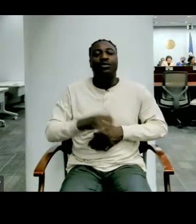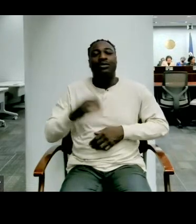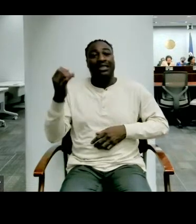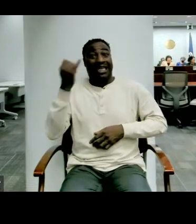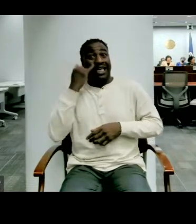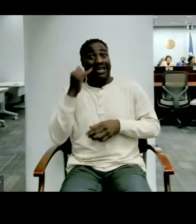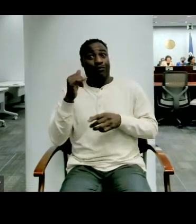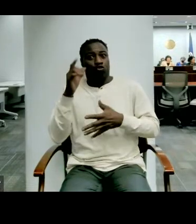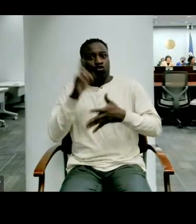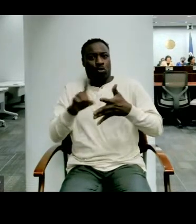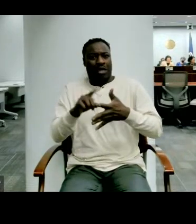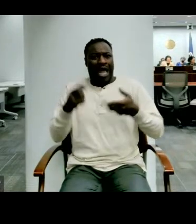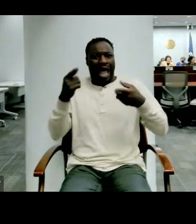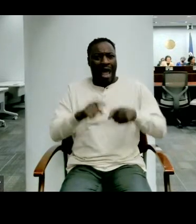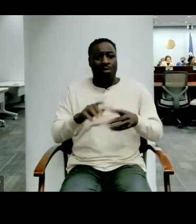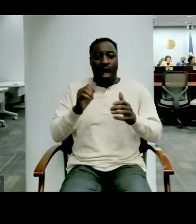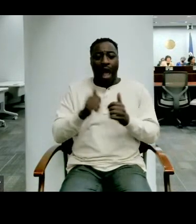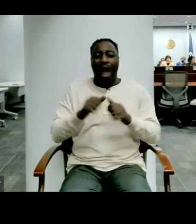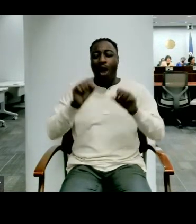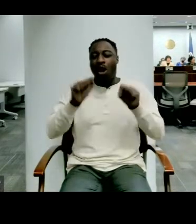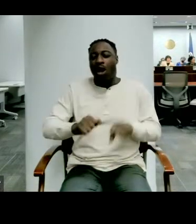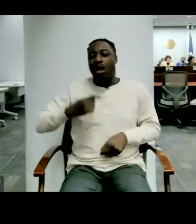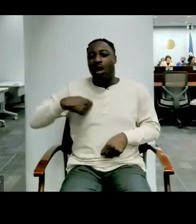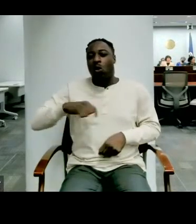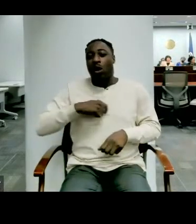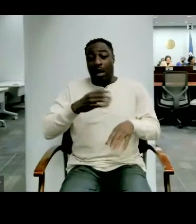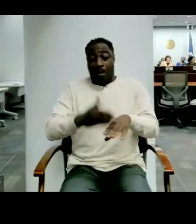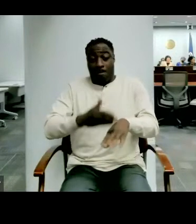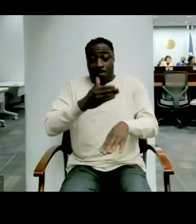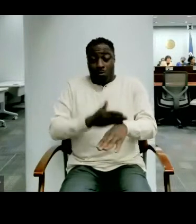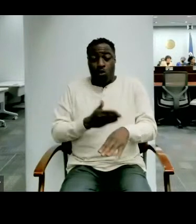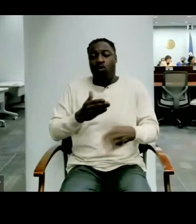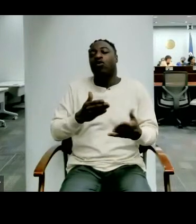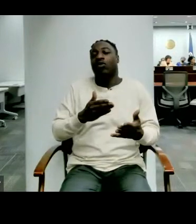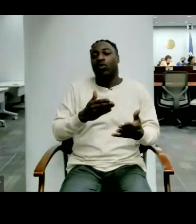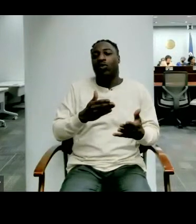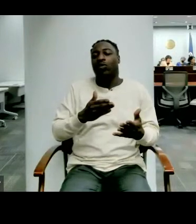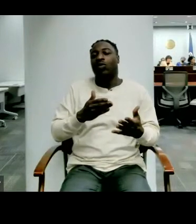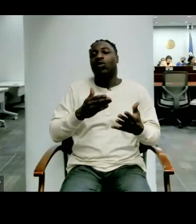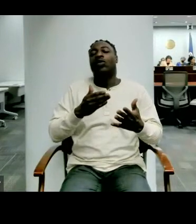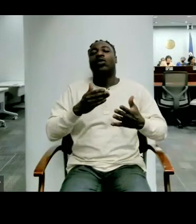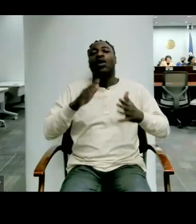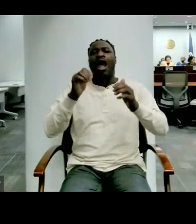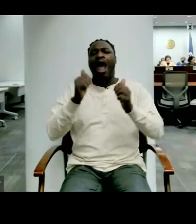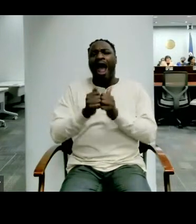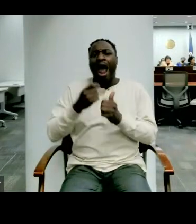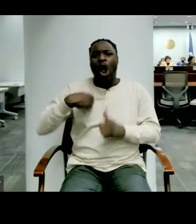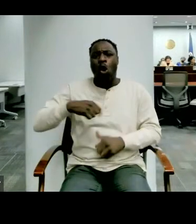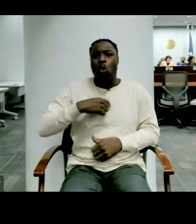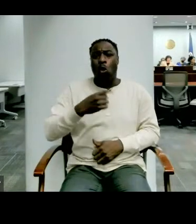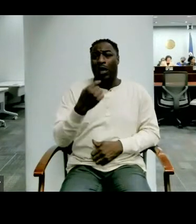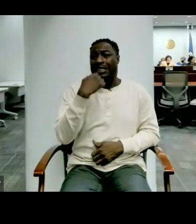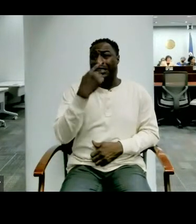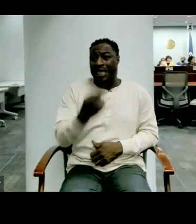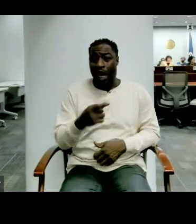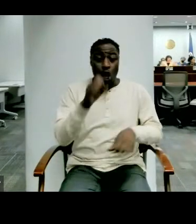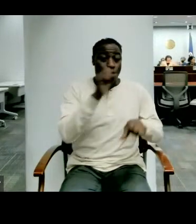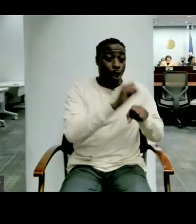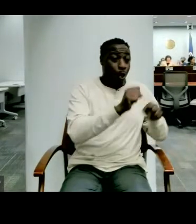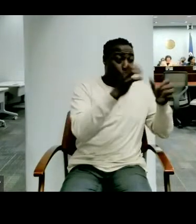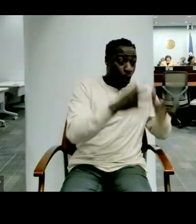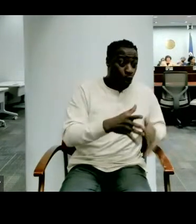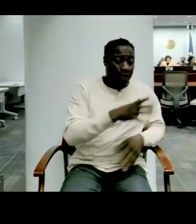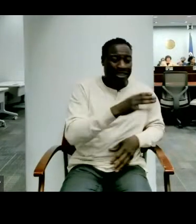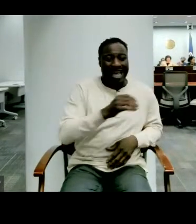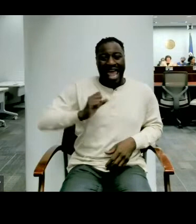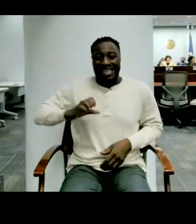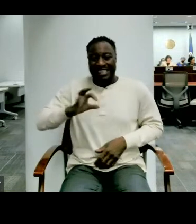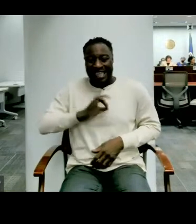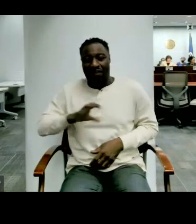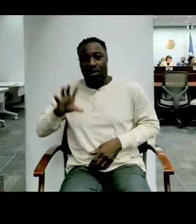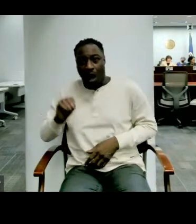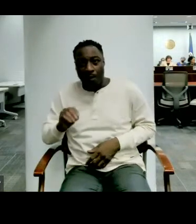How can we do a better job of letting both workers and staffing firms and ultimately employers know